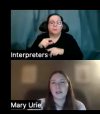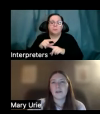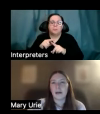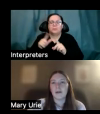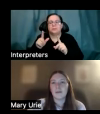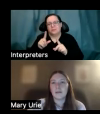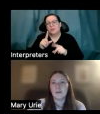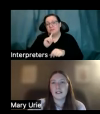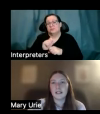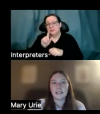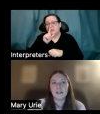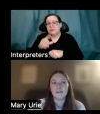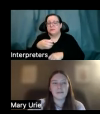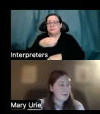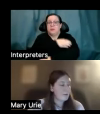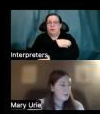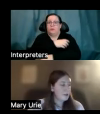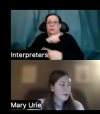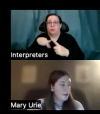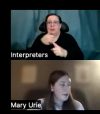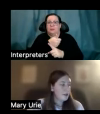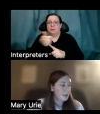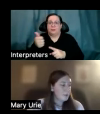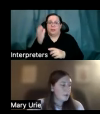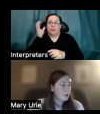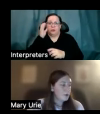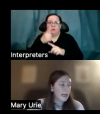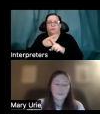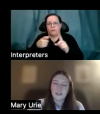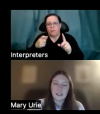really powerful when they hear from the people who are actually